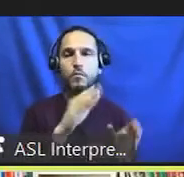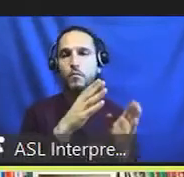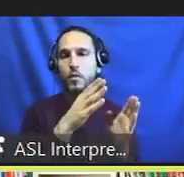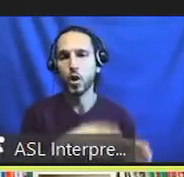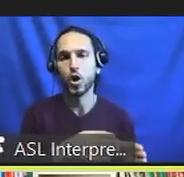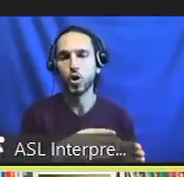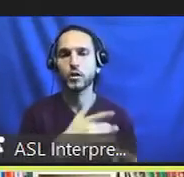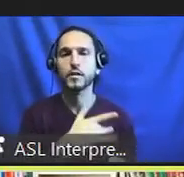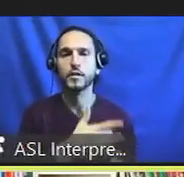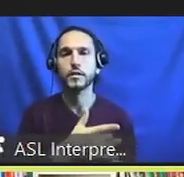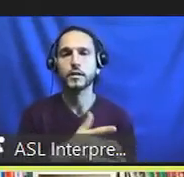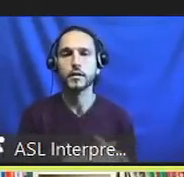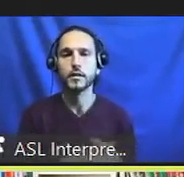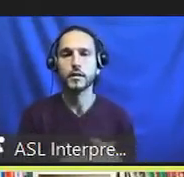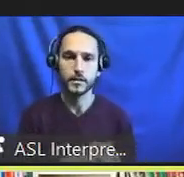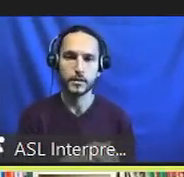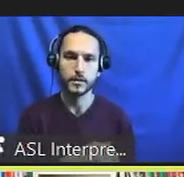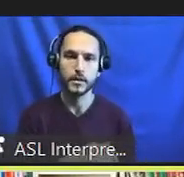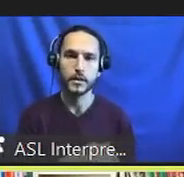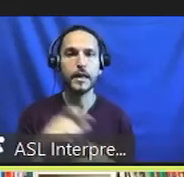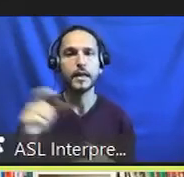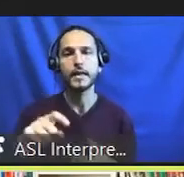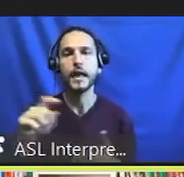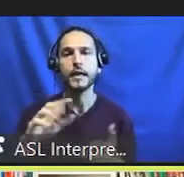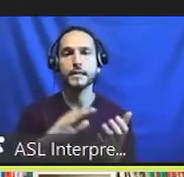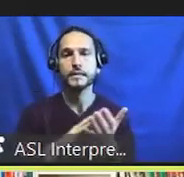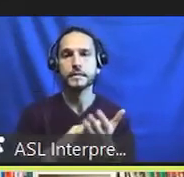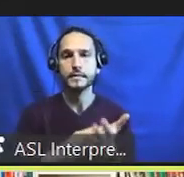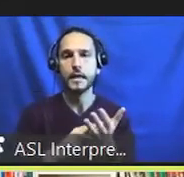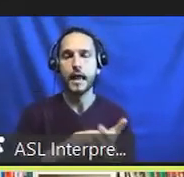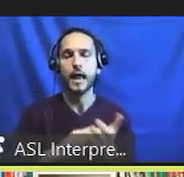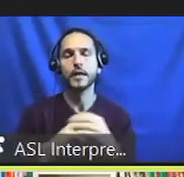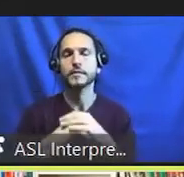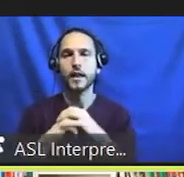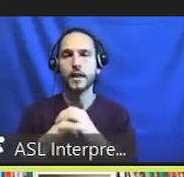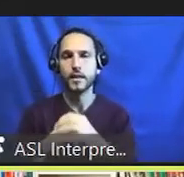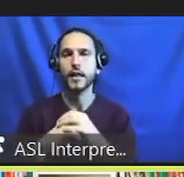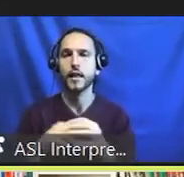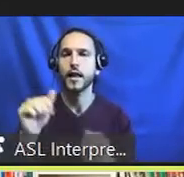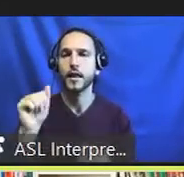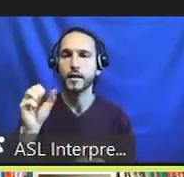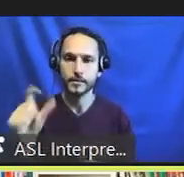going to need tactile ASL in order to communicate.